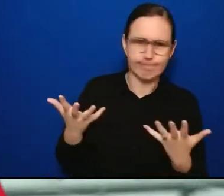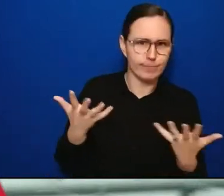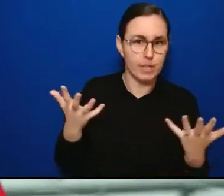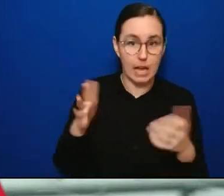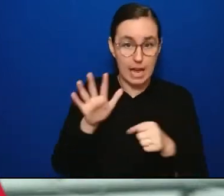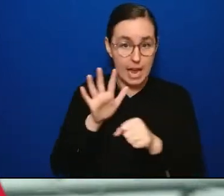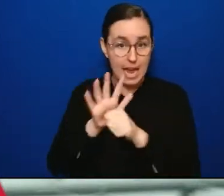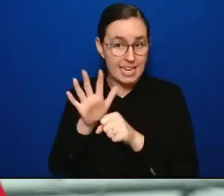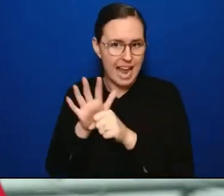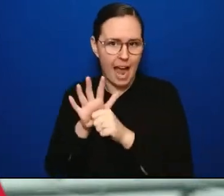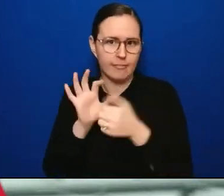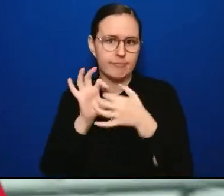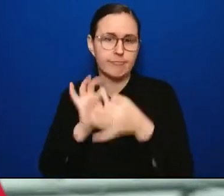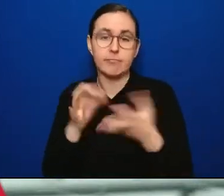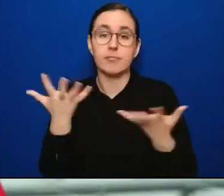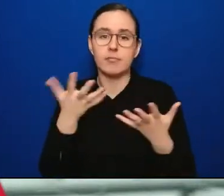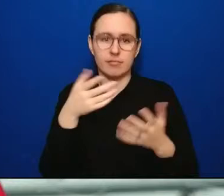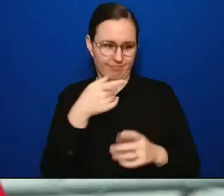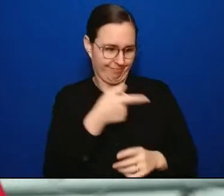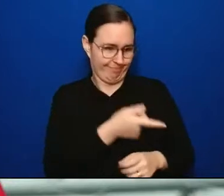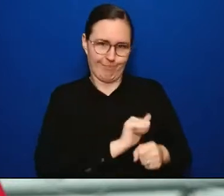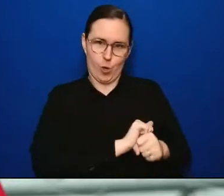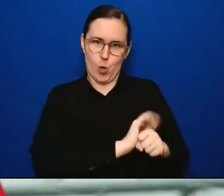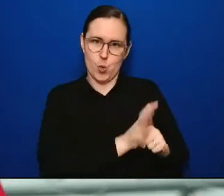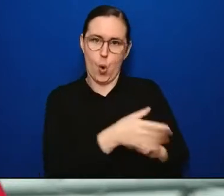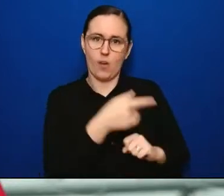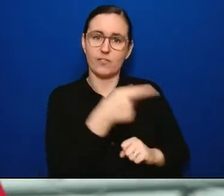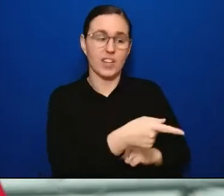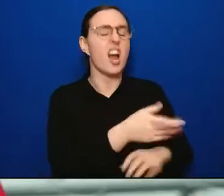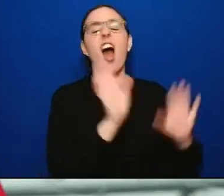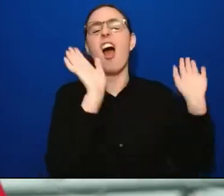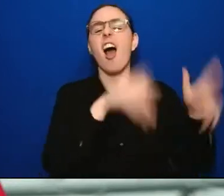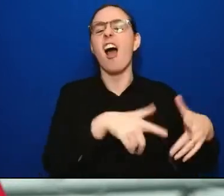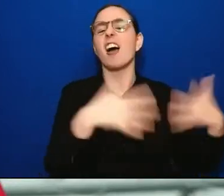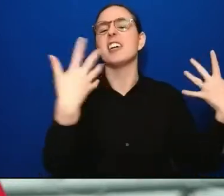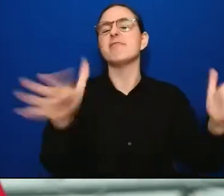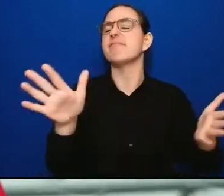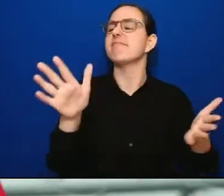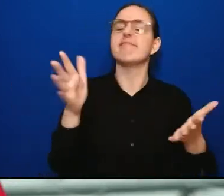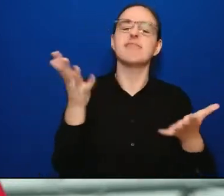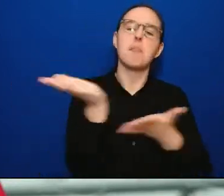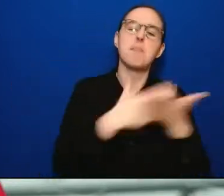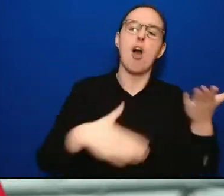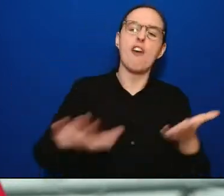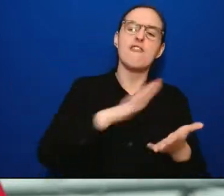from an epidemiologic point of view for us to consider it